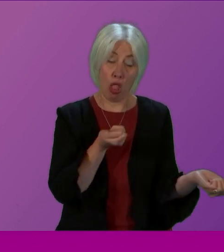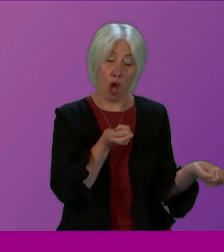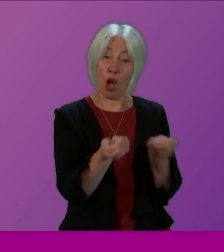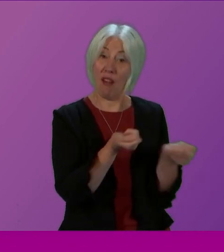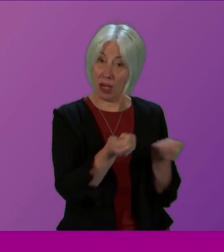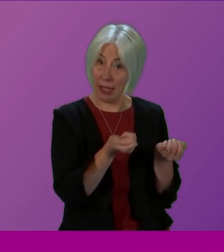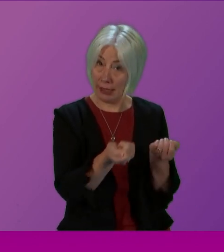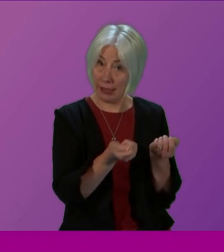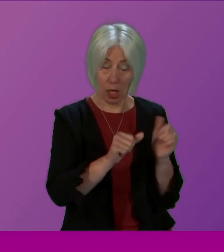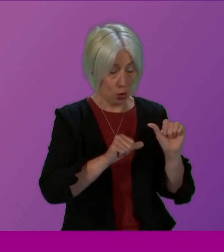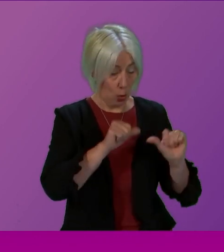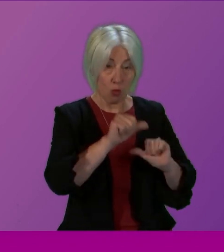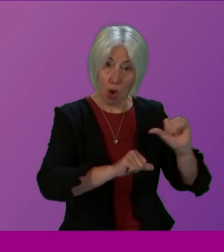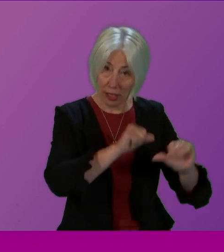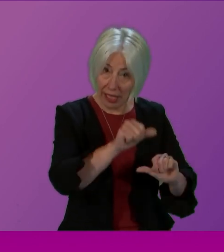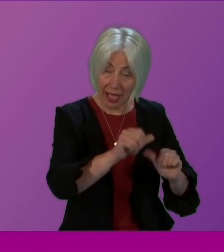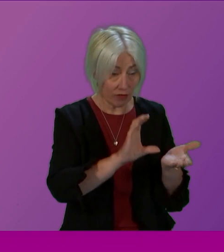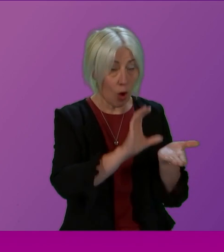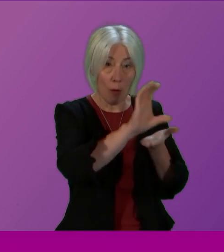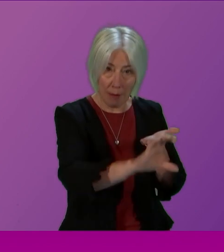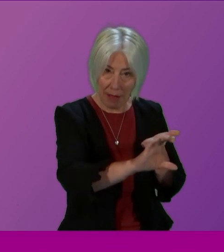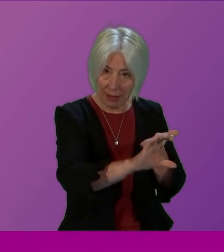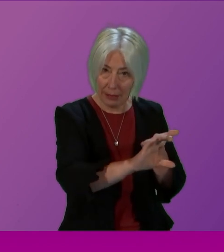process that led to those payments was deficient.